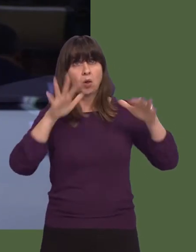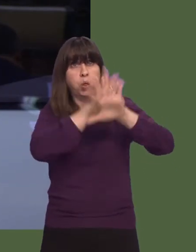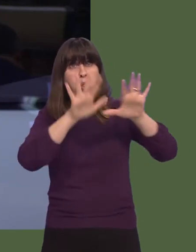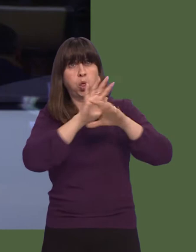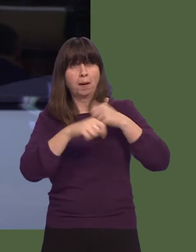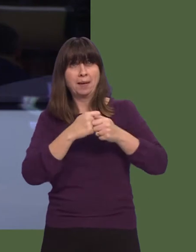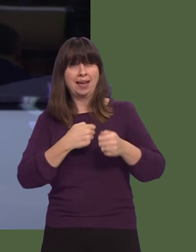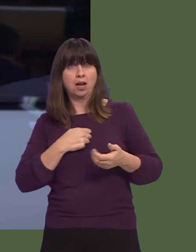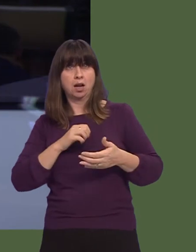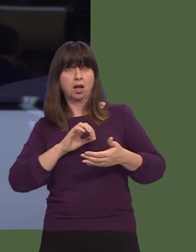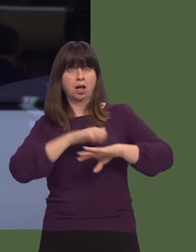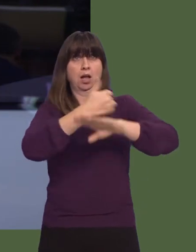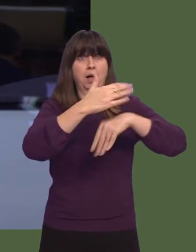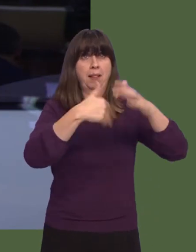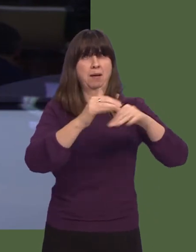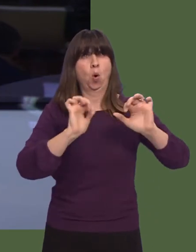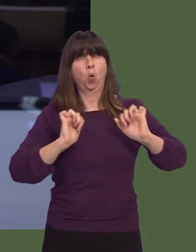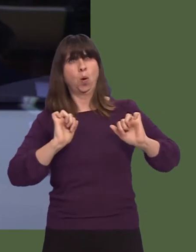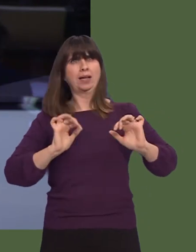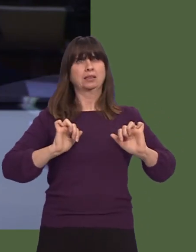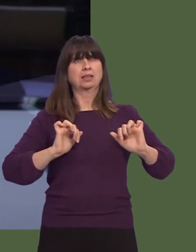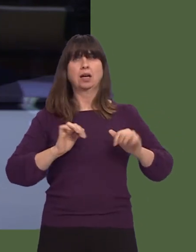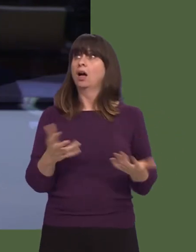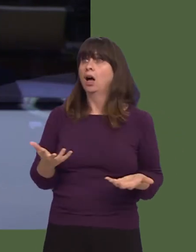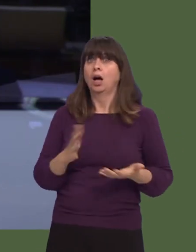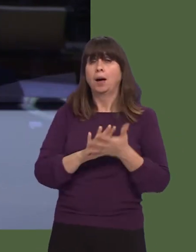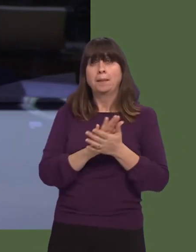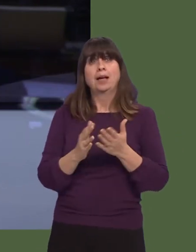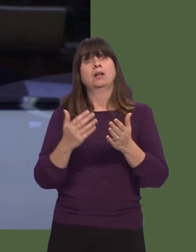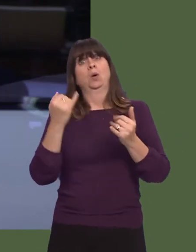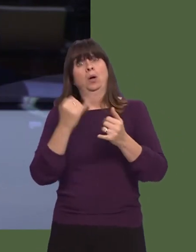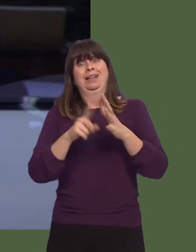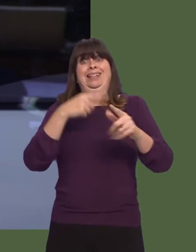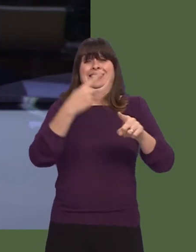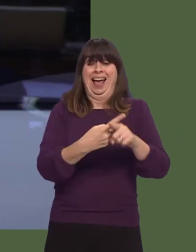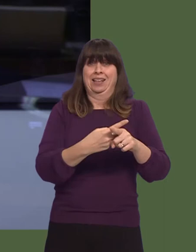Does the First Minister agree that increasing the burden of tax and regulation on house